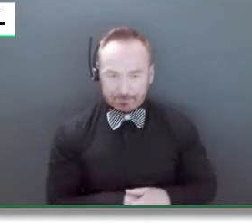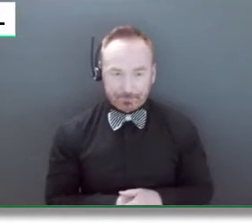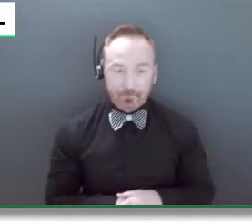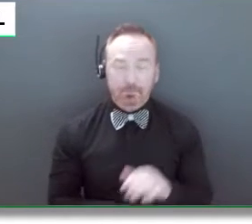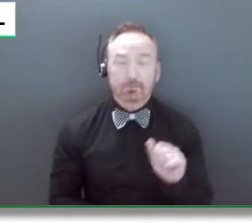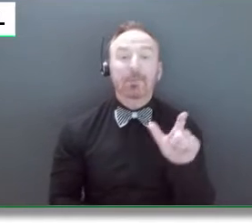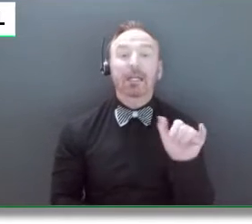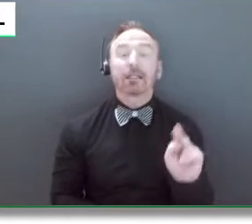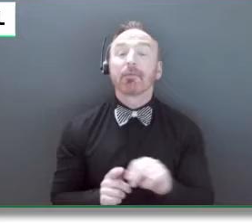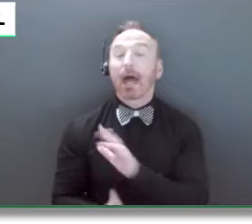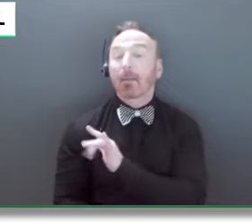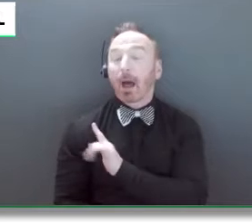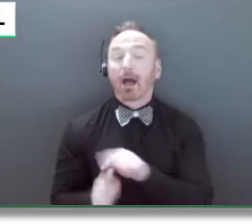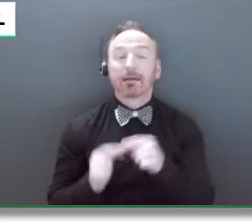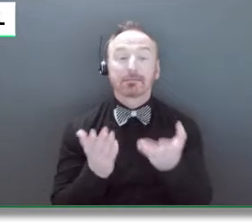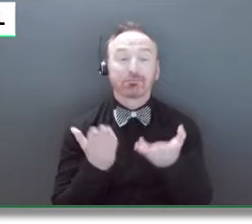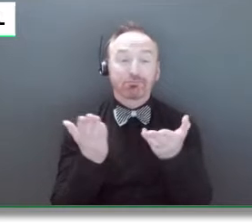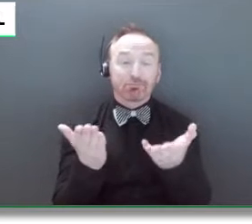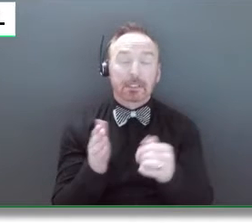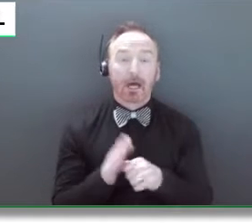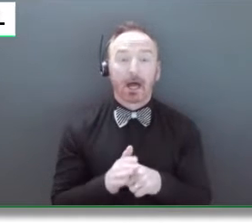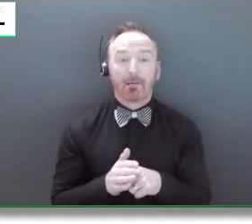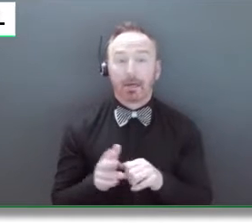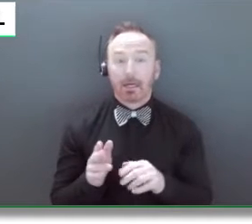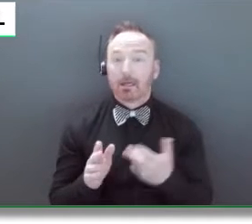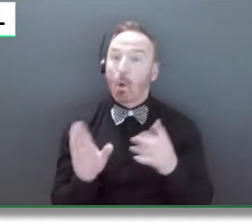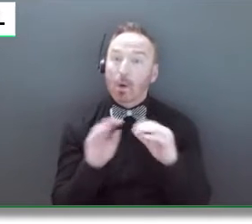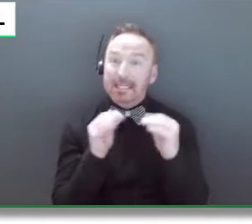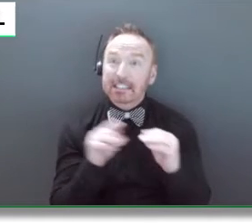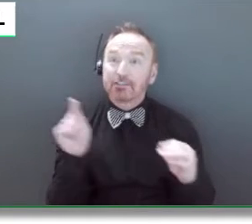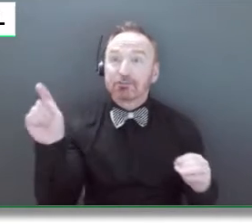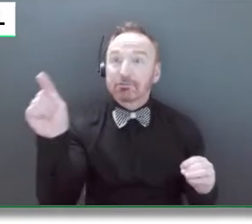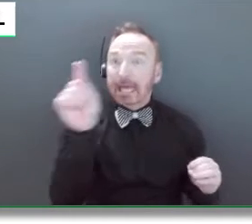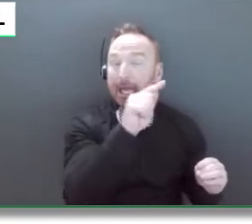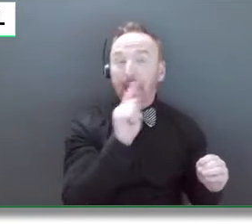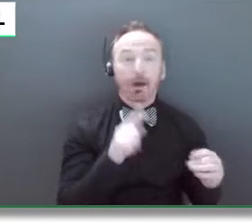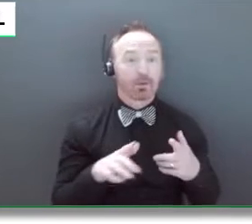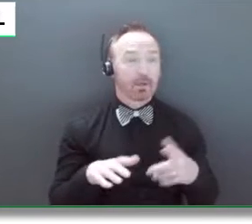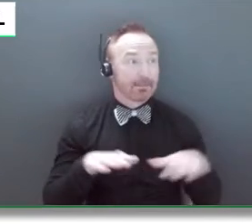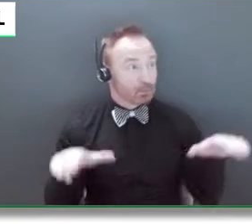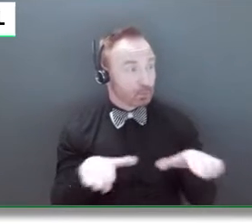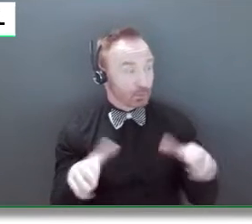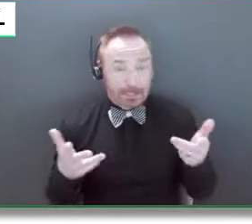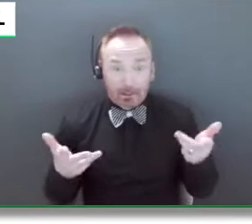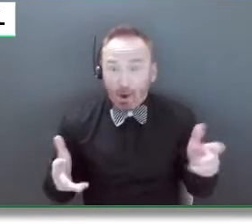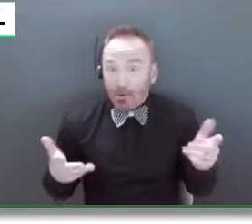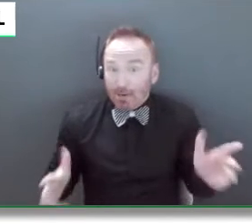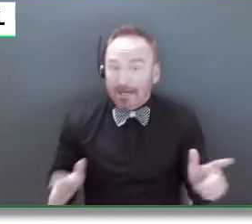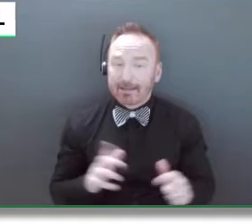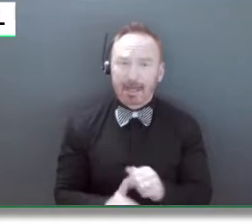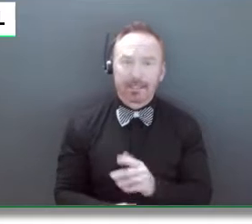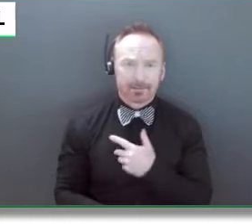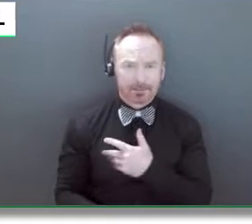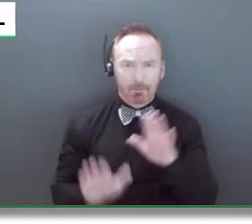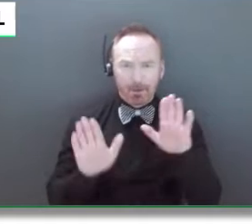can be learning from what some organizations are already doing. Uh Noah do you have any thoughts on somebody like adaptive equipment that's